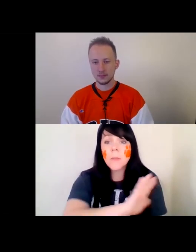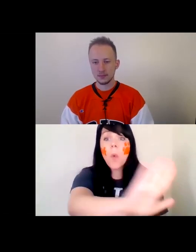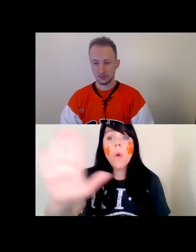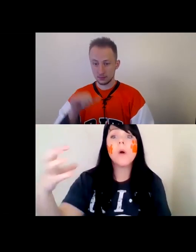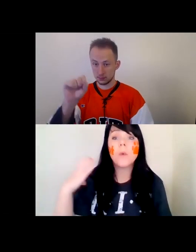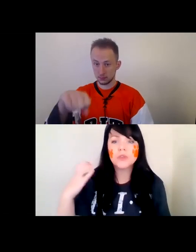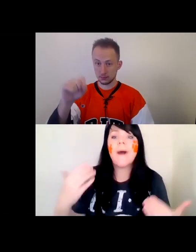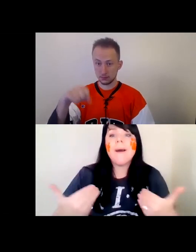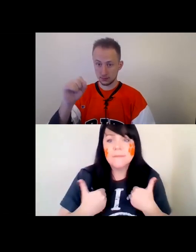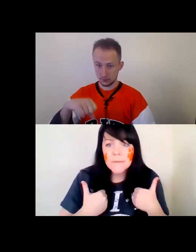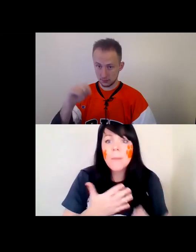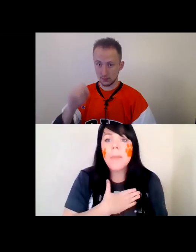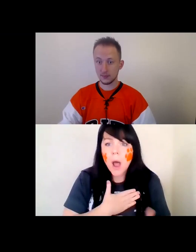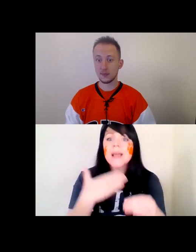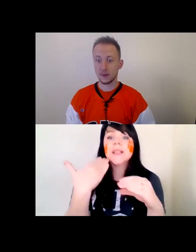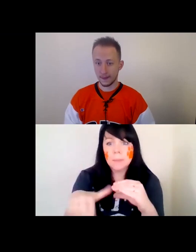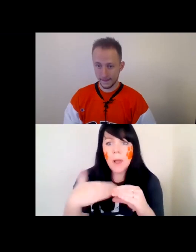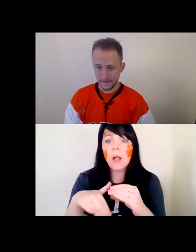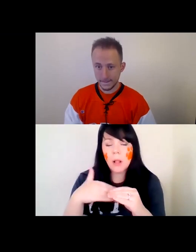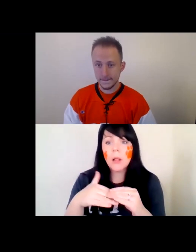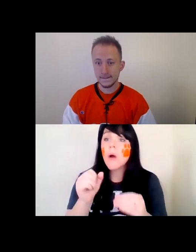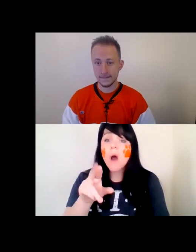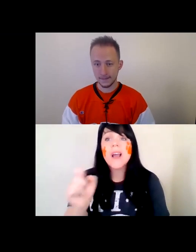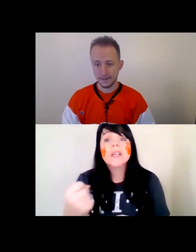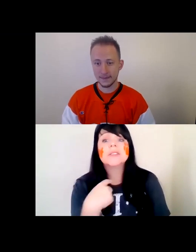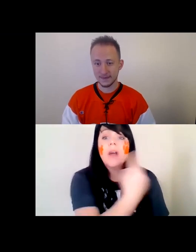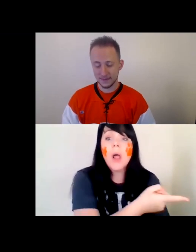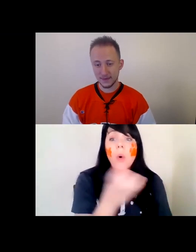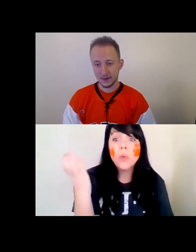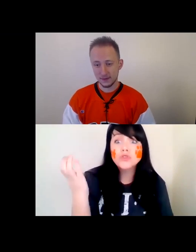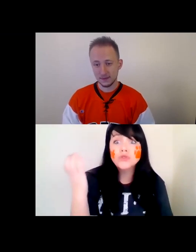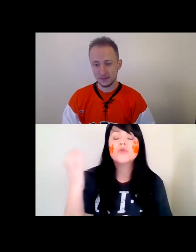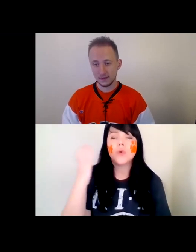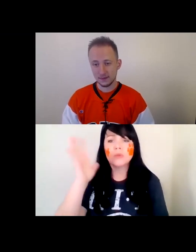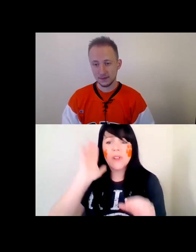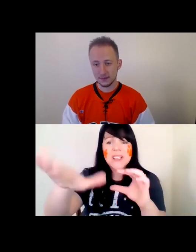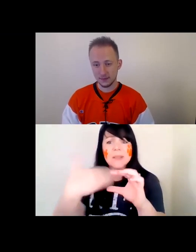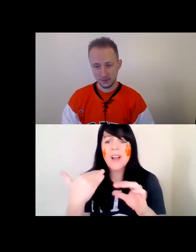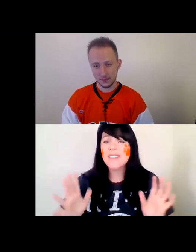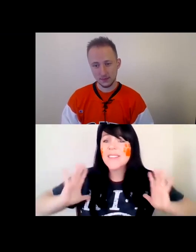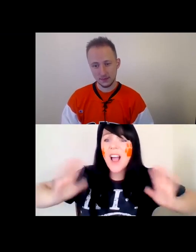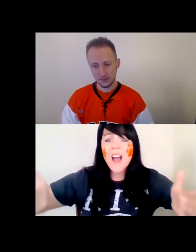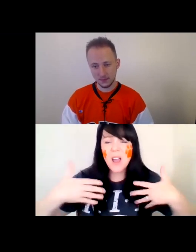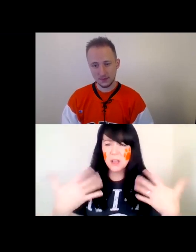Each of our students' coaches have my email address. Or students, you can tell your coach and your coach can tell me.